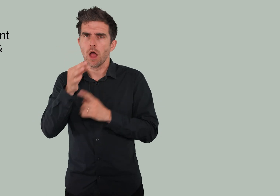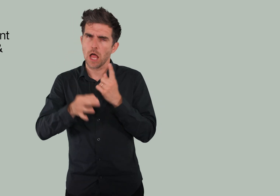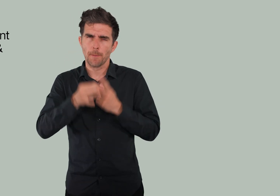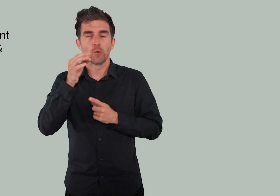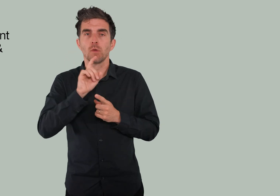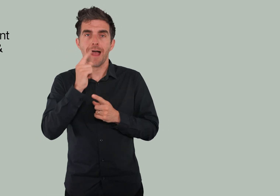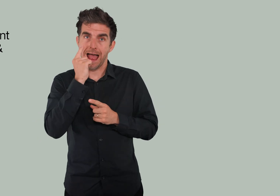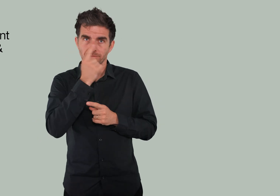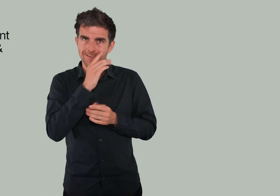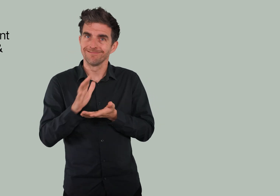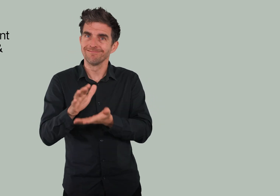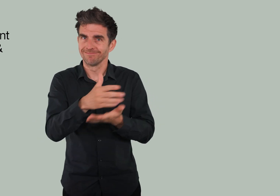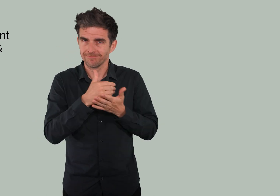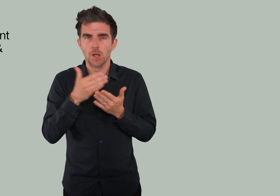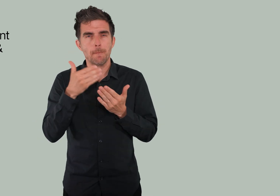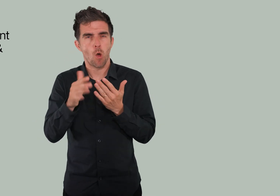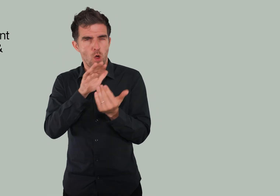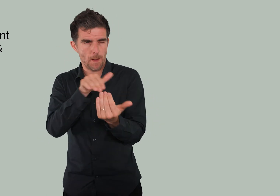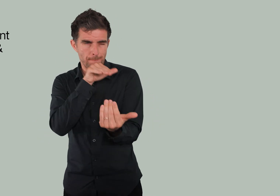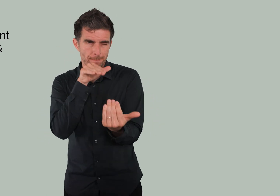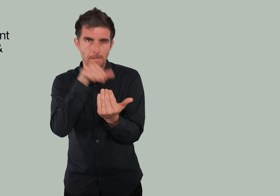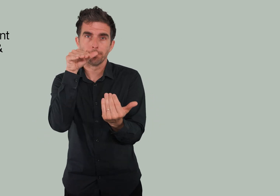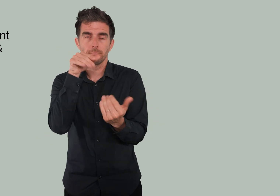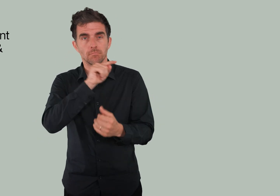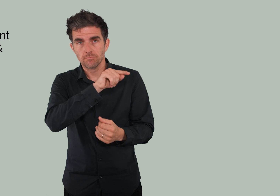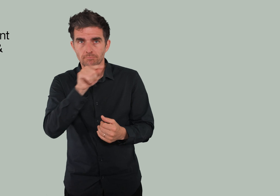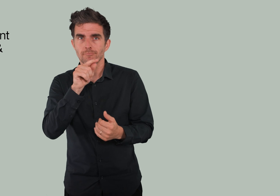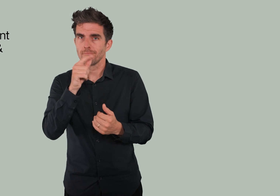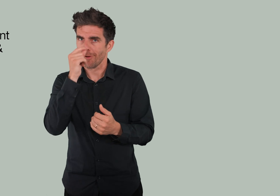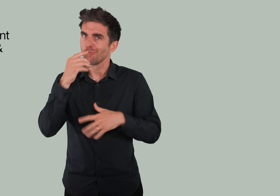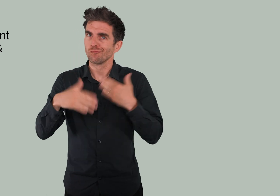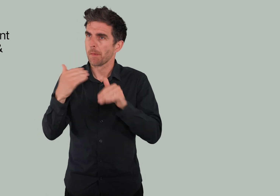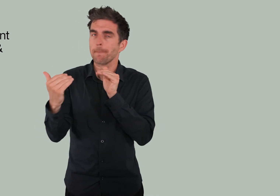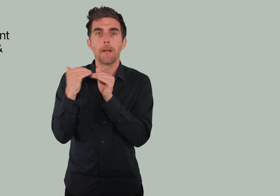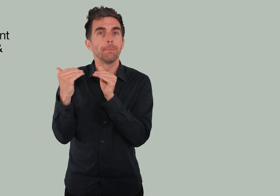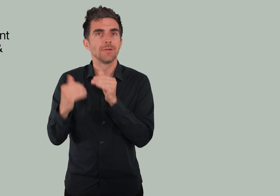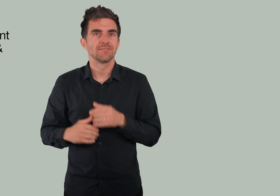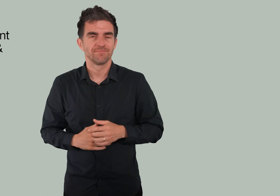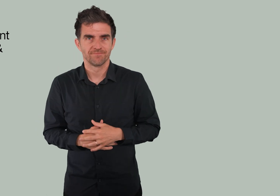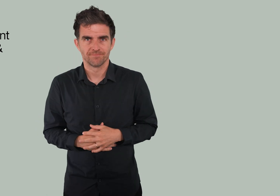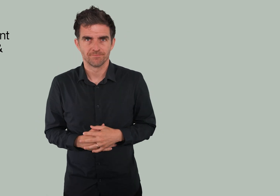improved evidence gather and a more tailored journey for customers.